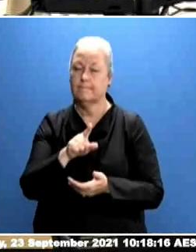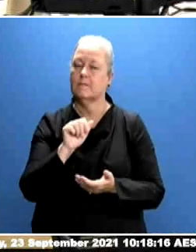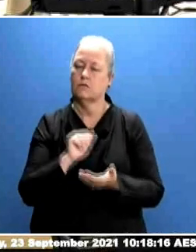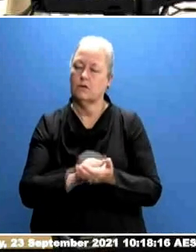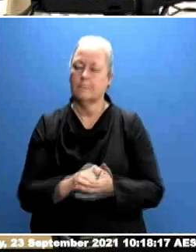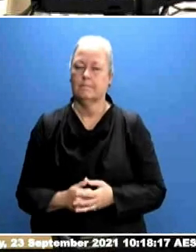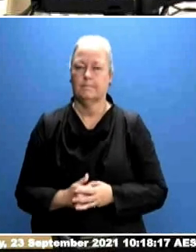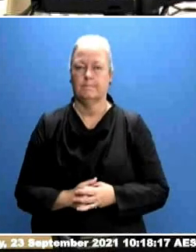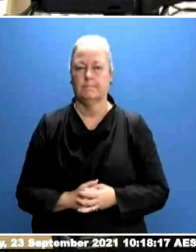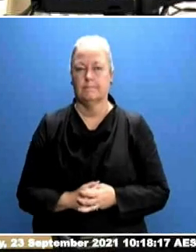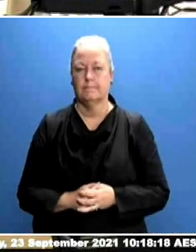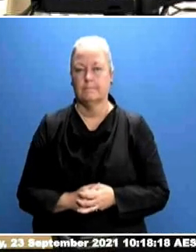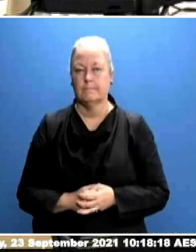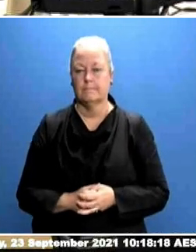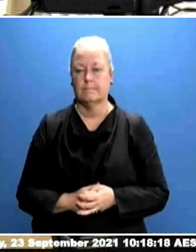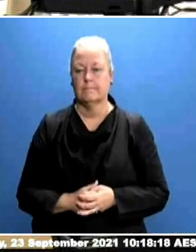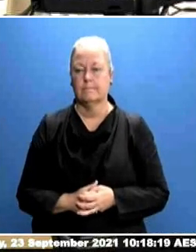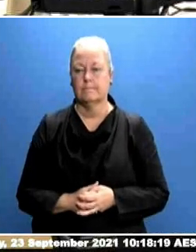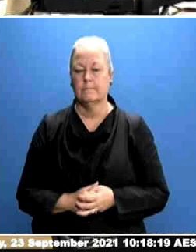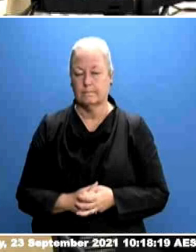Now, given that under the legislation